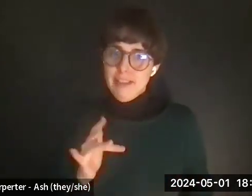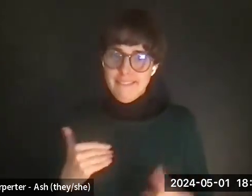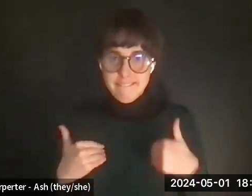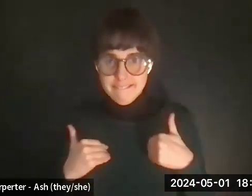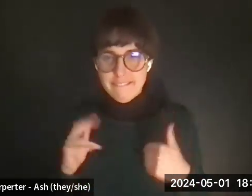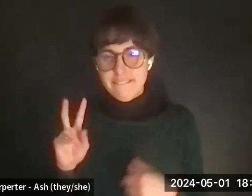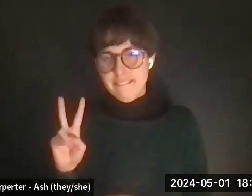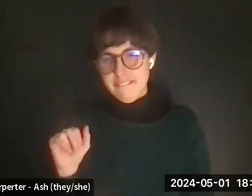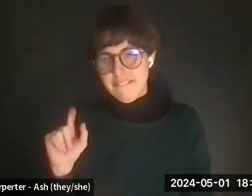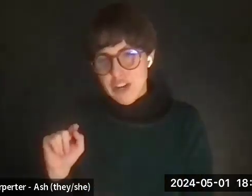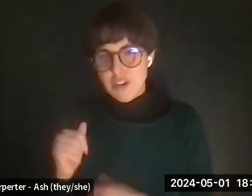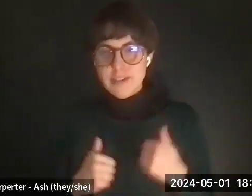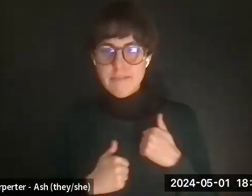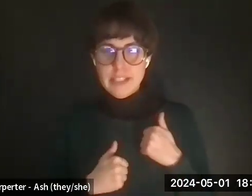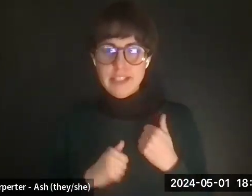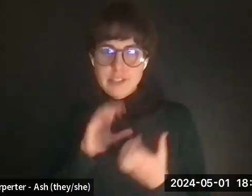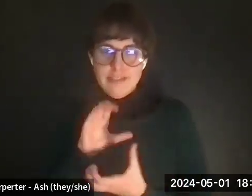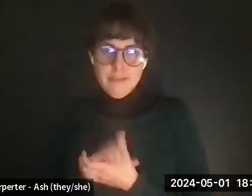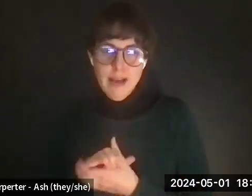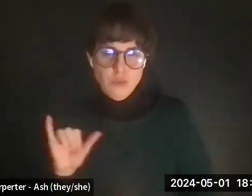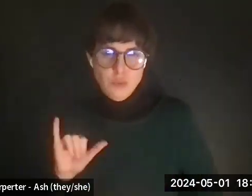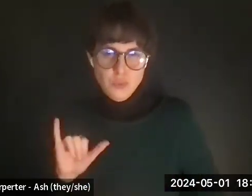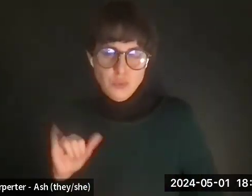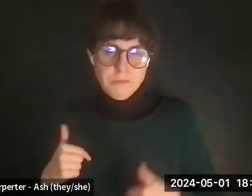and a military spouse as well, if you have access